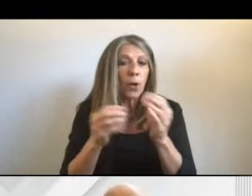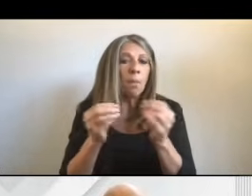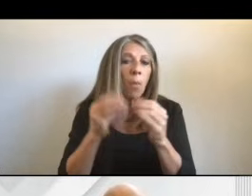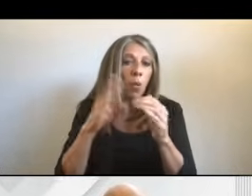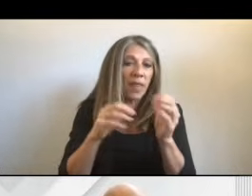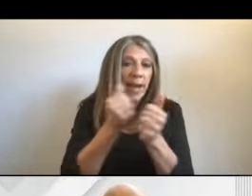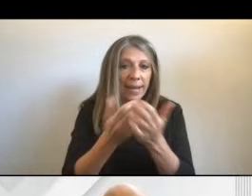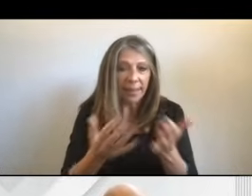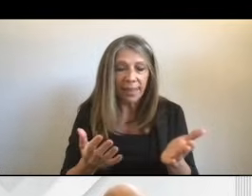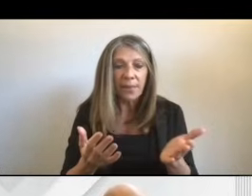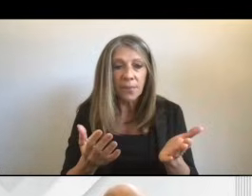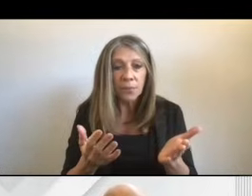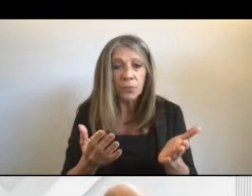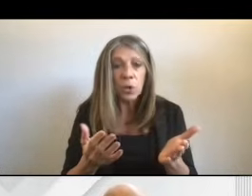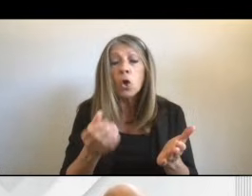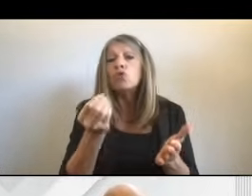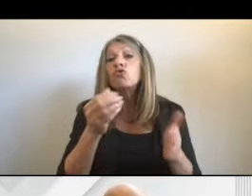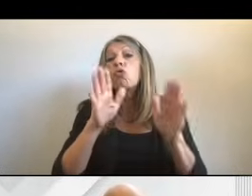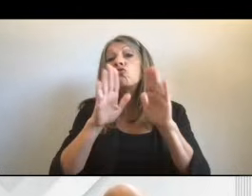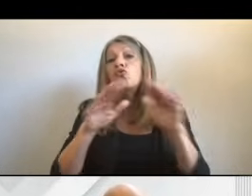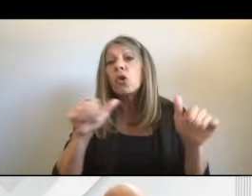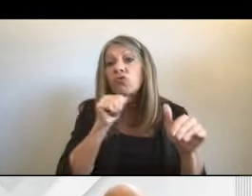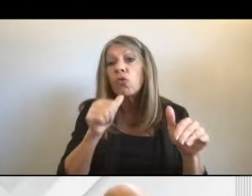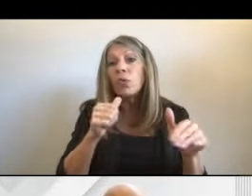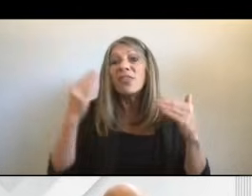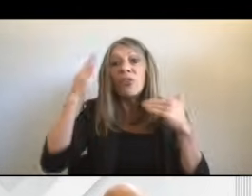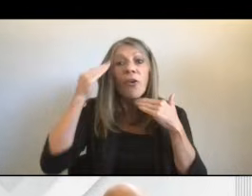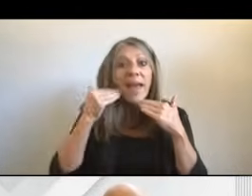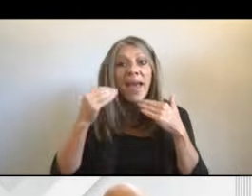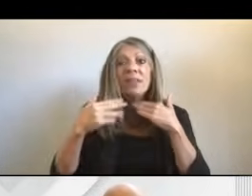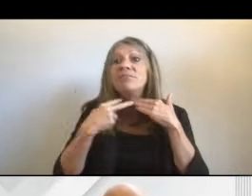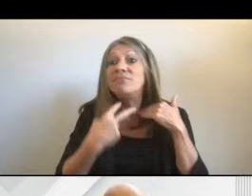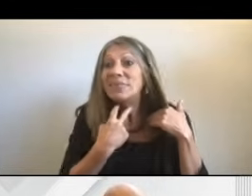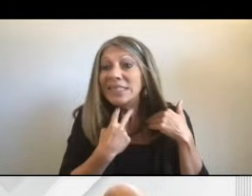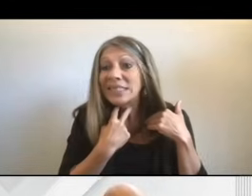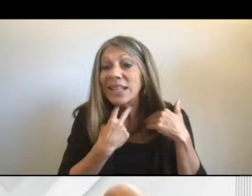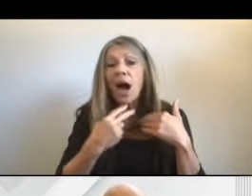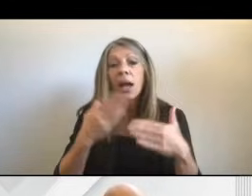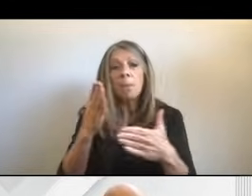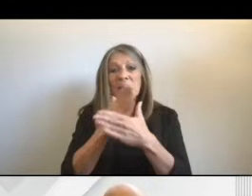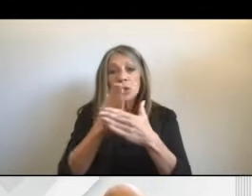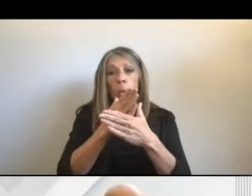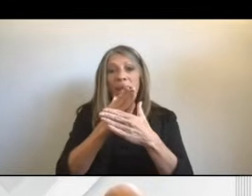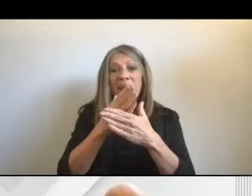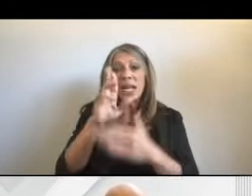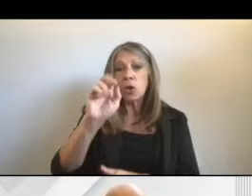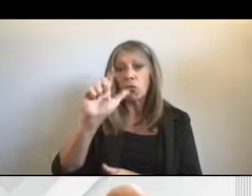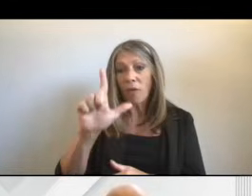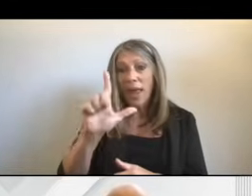So that children don't get their heads stuck between that railing and the ramp surface.